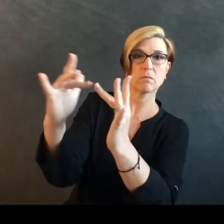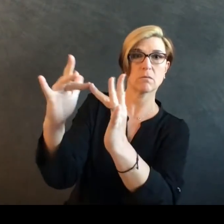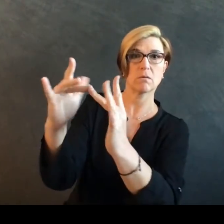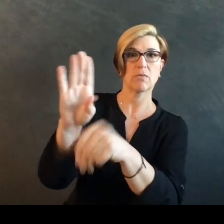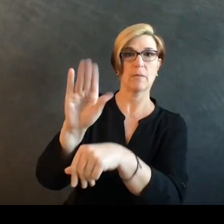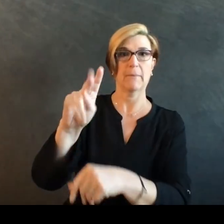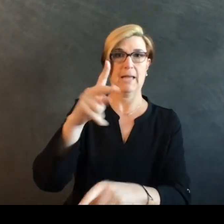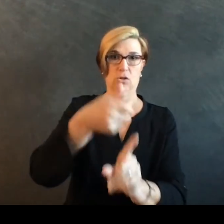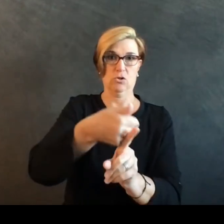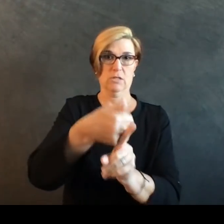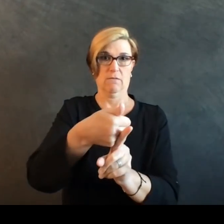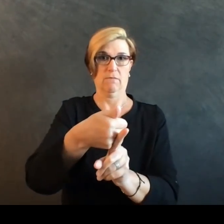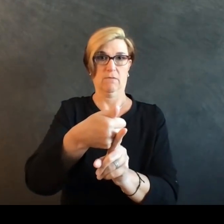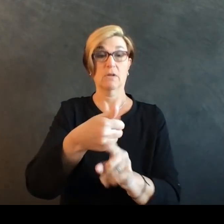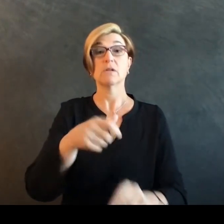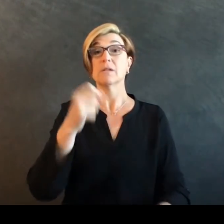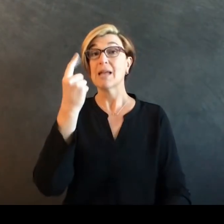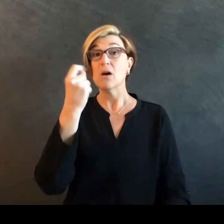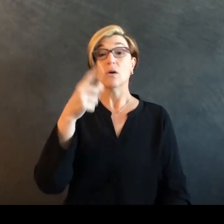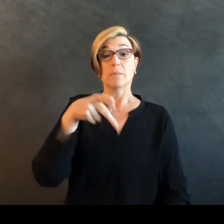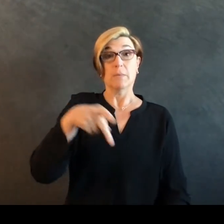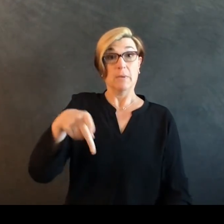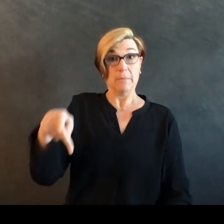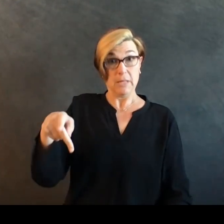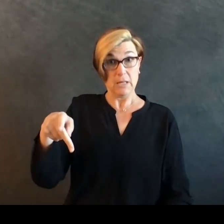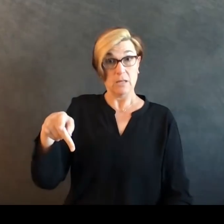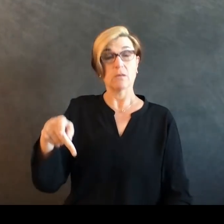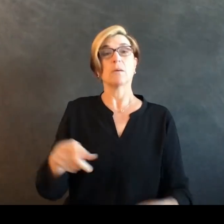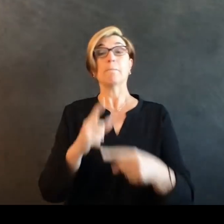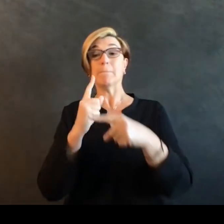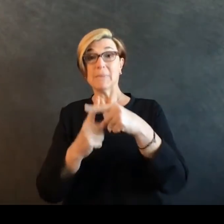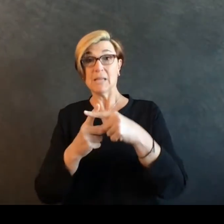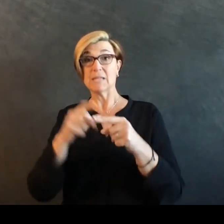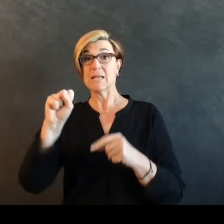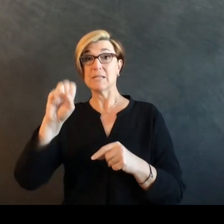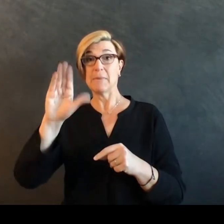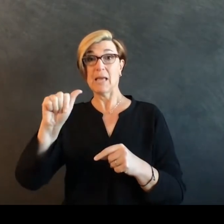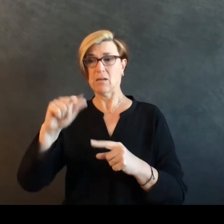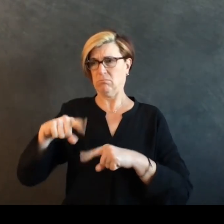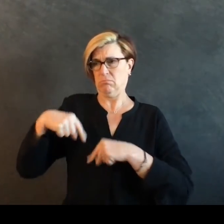addition to substantial work that the SBA has and will continue to do to help